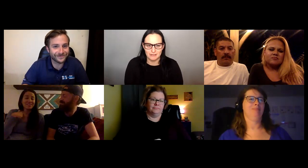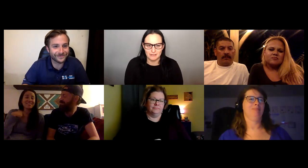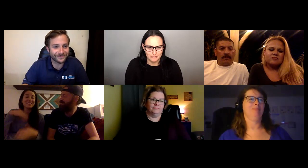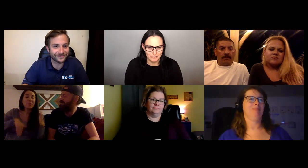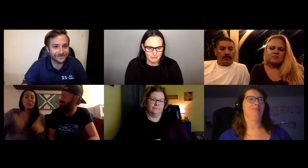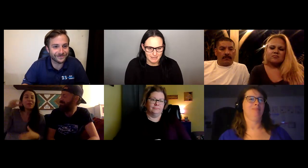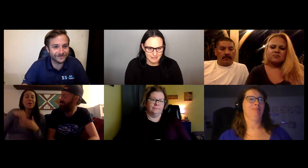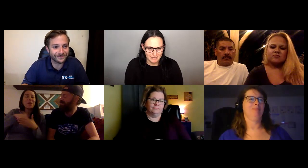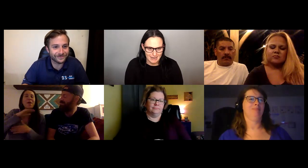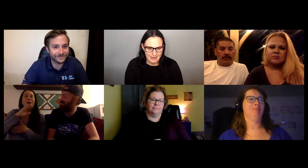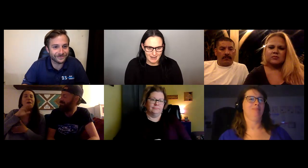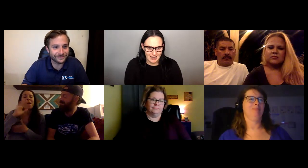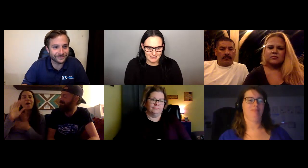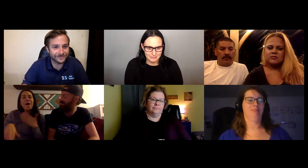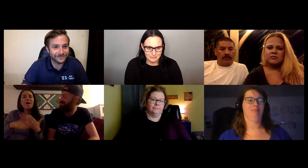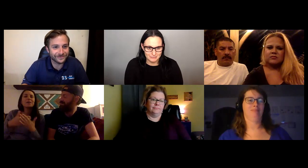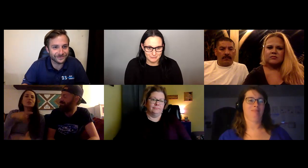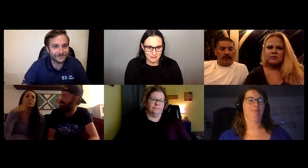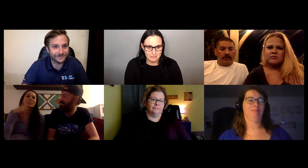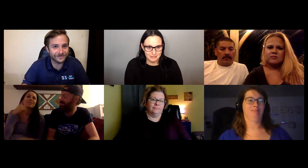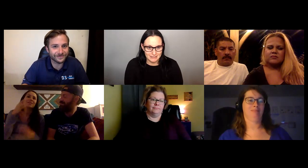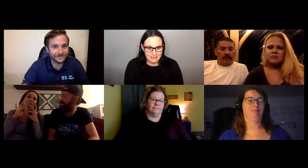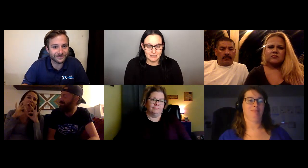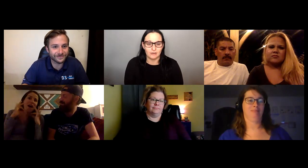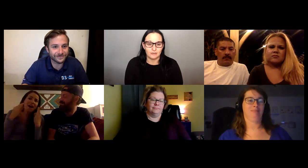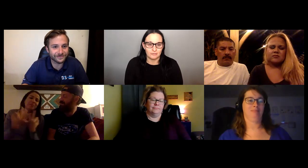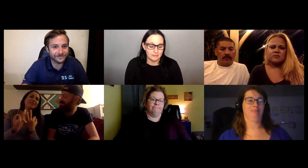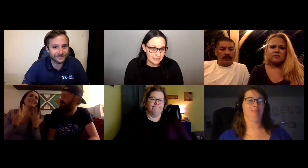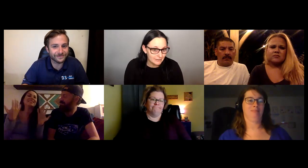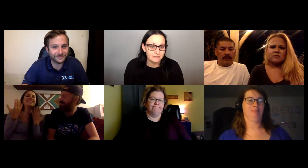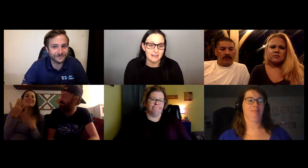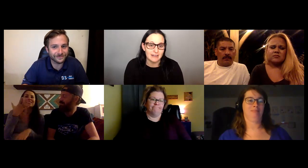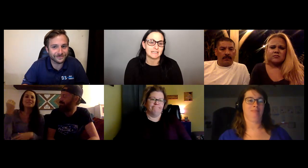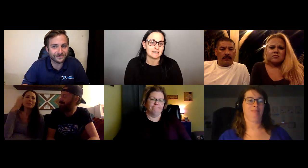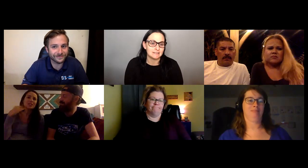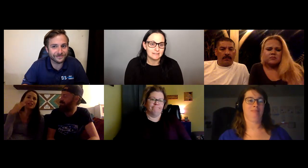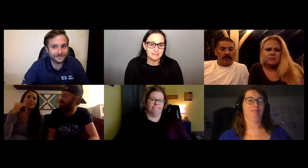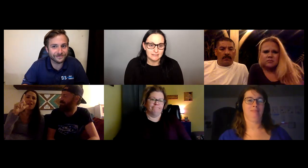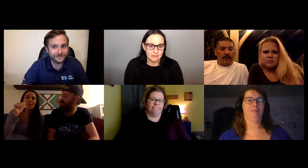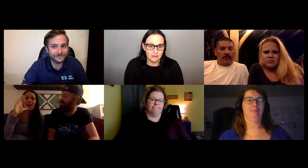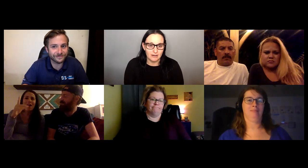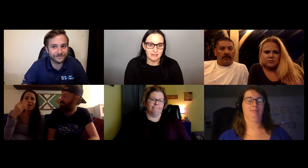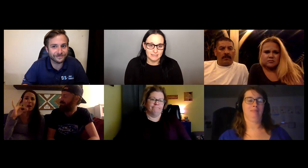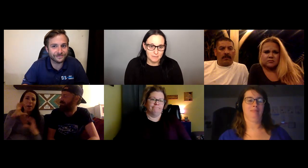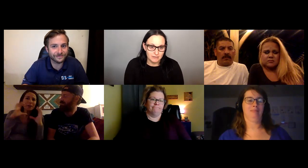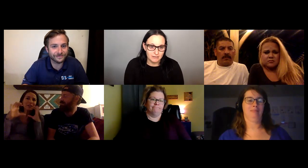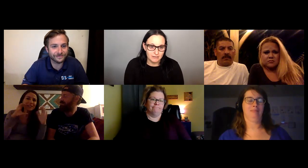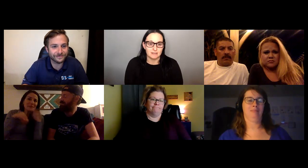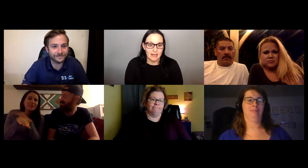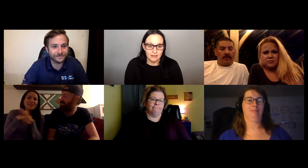thrilled because i grew up in a hearing family